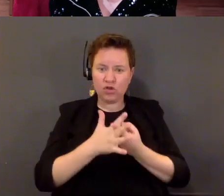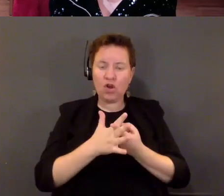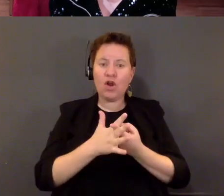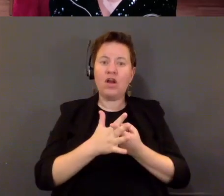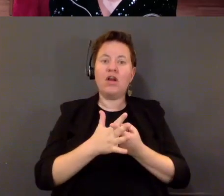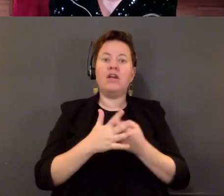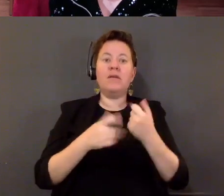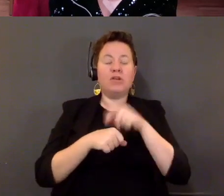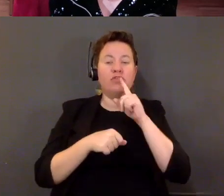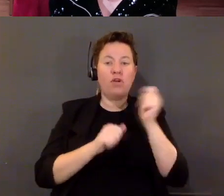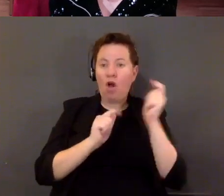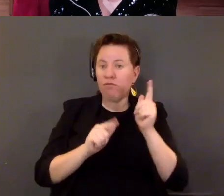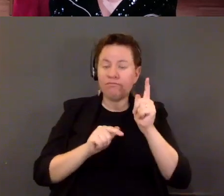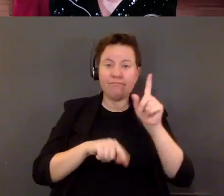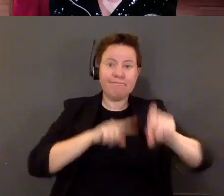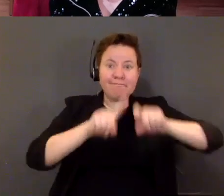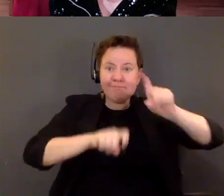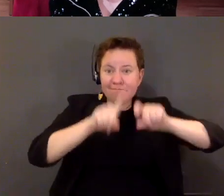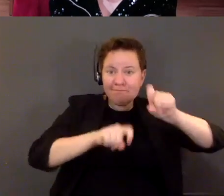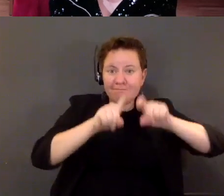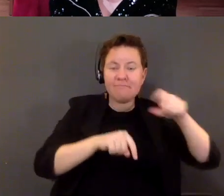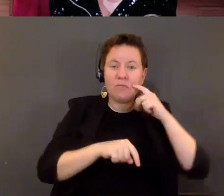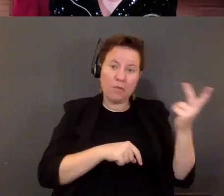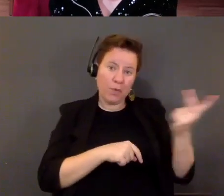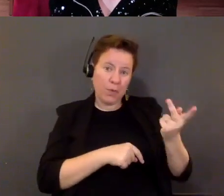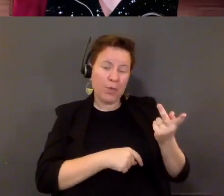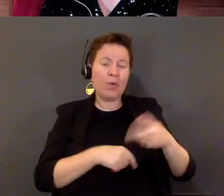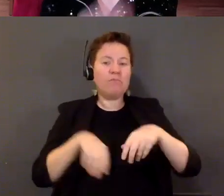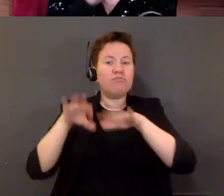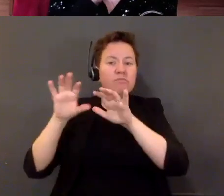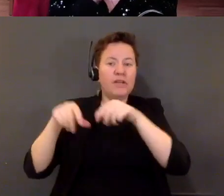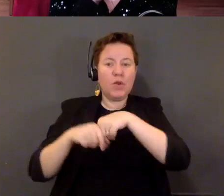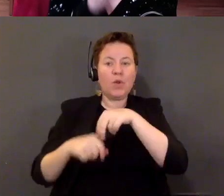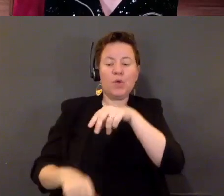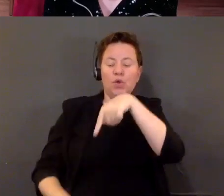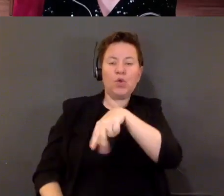all of your questions for the authors in the Q&A function located at the bottom of your screen